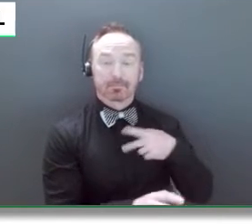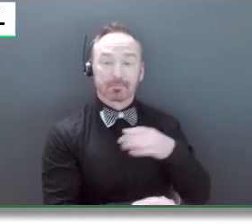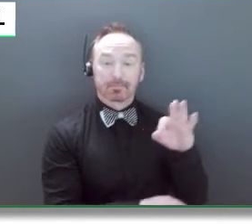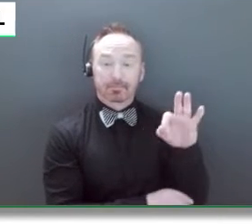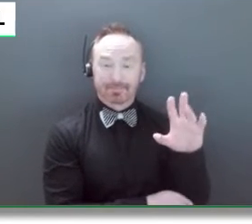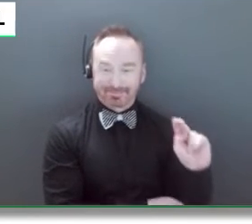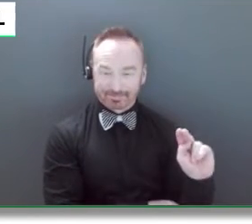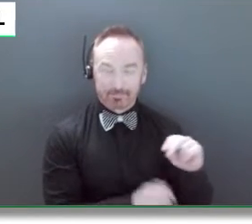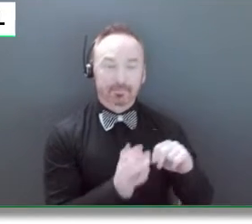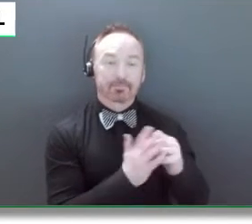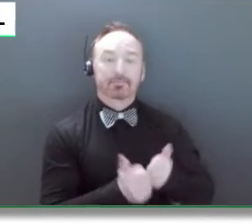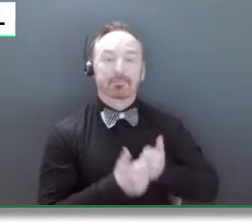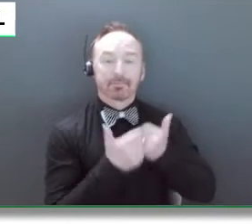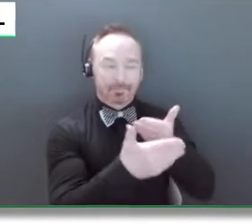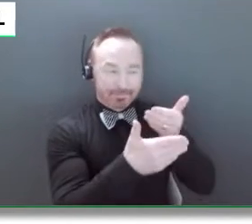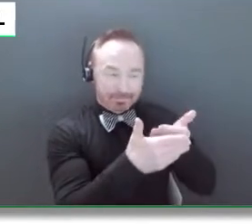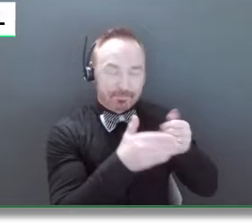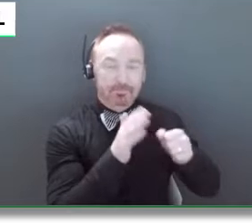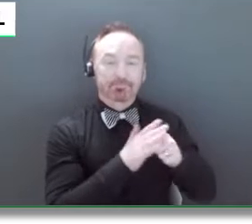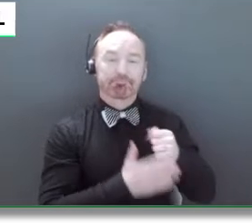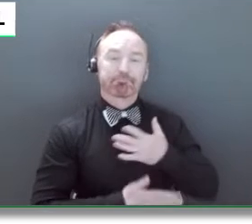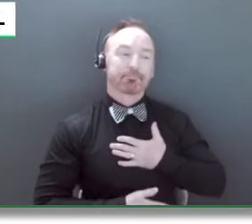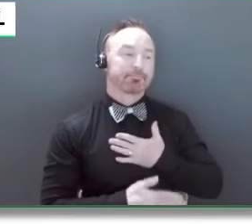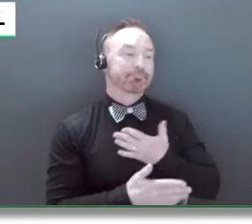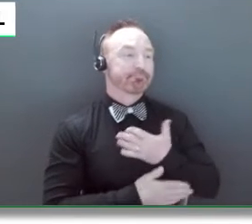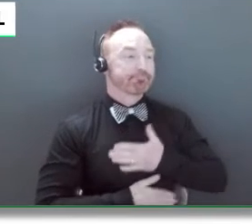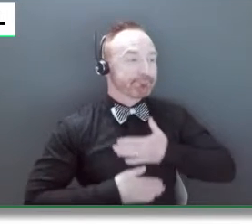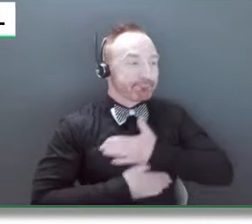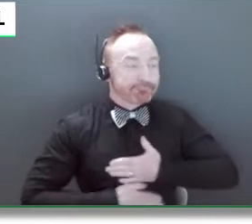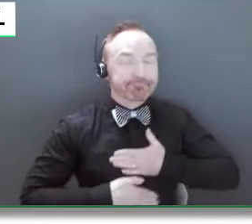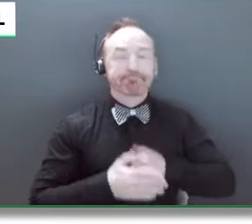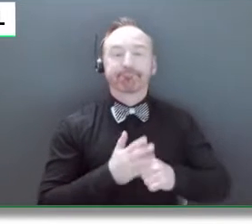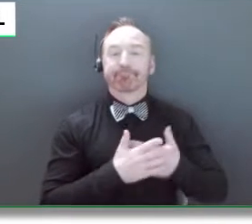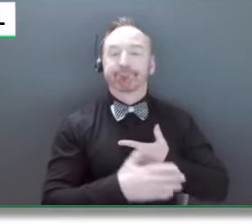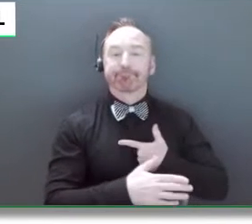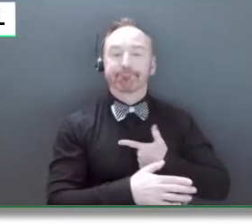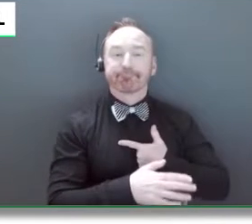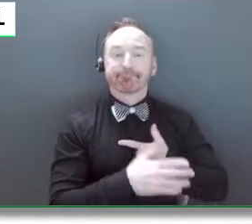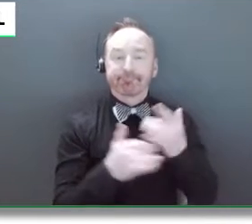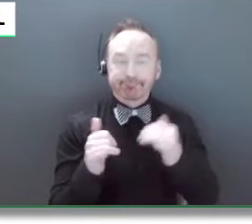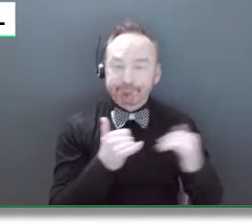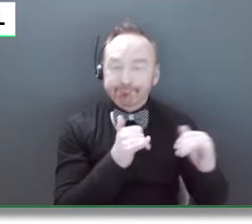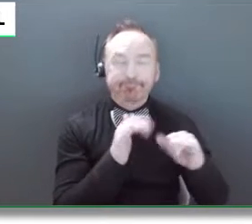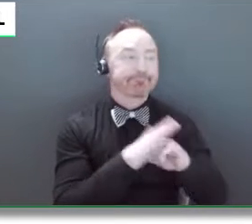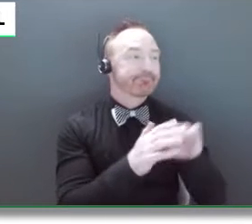play on. Thank you for having me. Thank you, Tanelle.